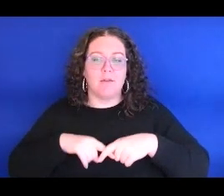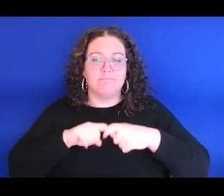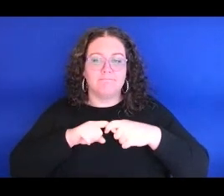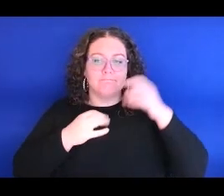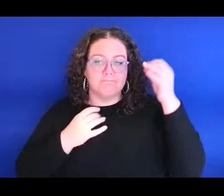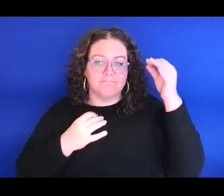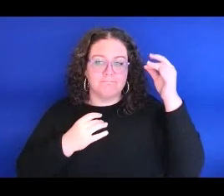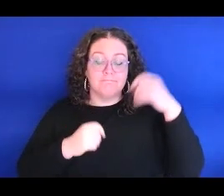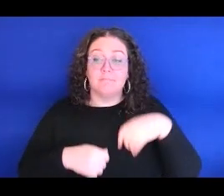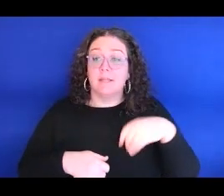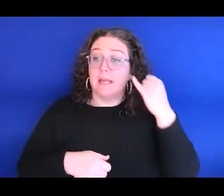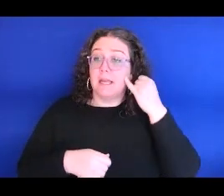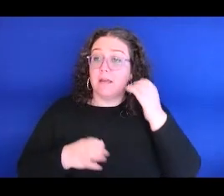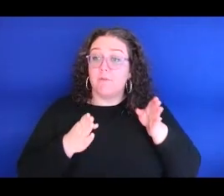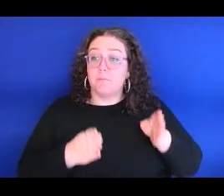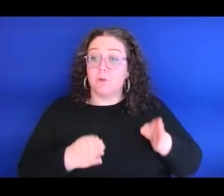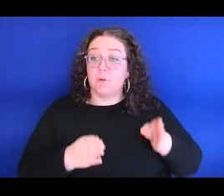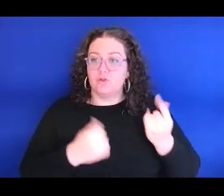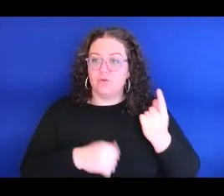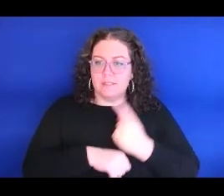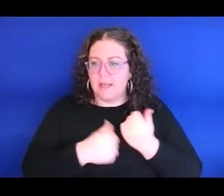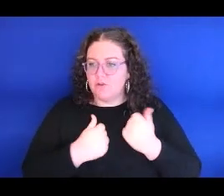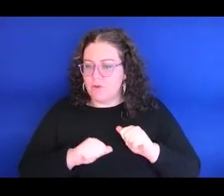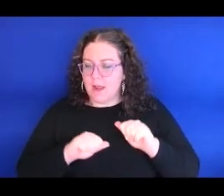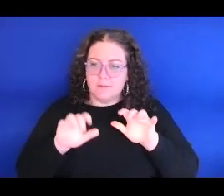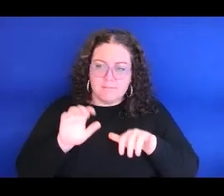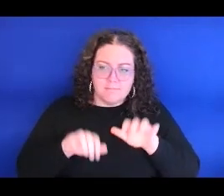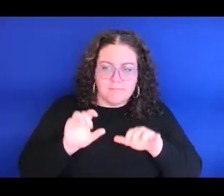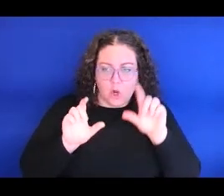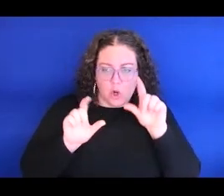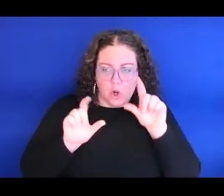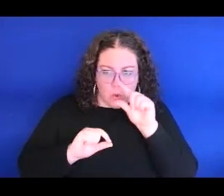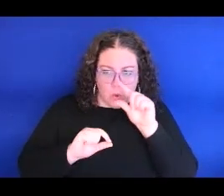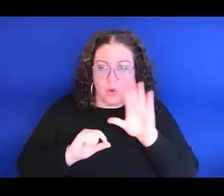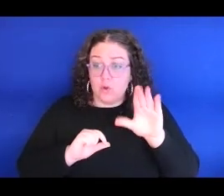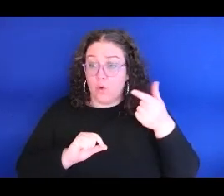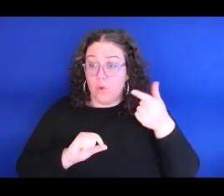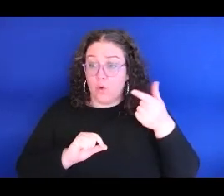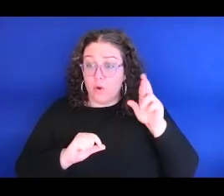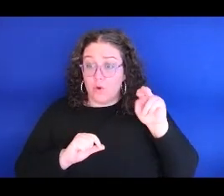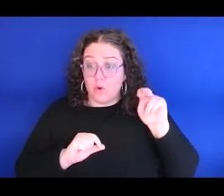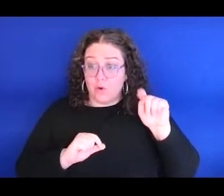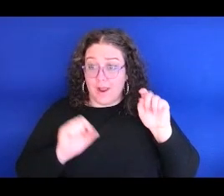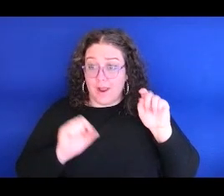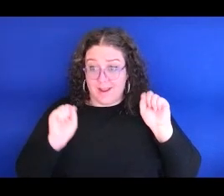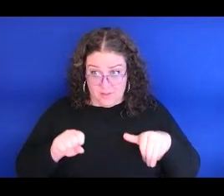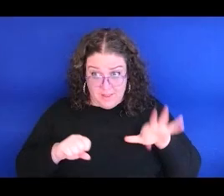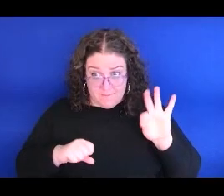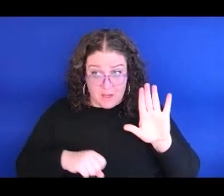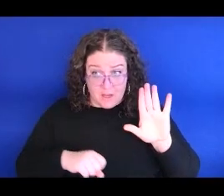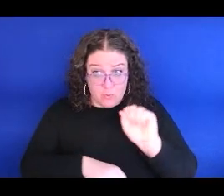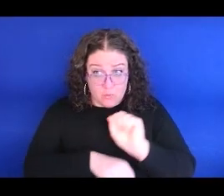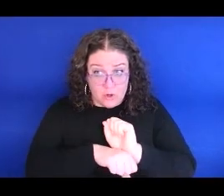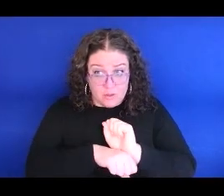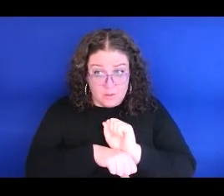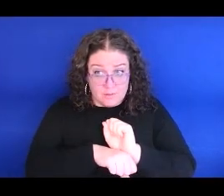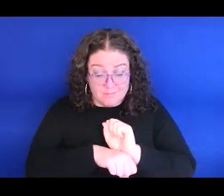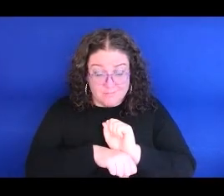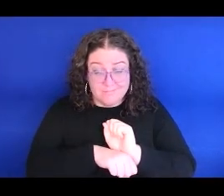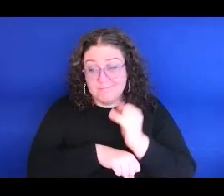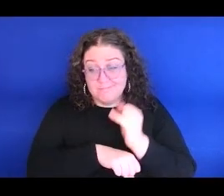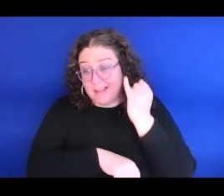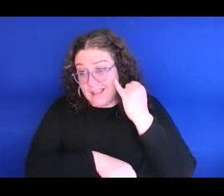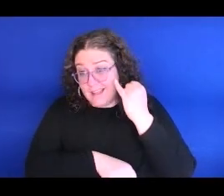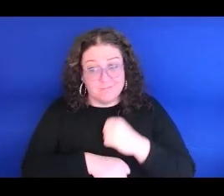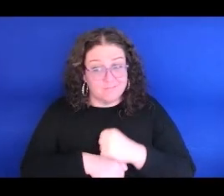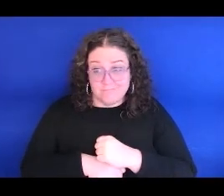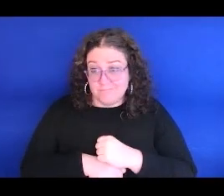your grant today, would they find your work? If not, this is your opportunity to change